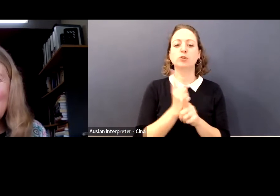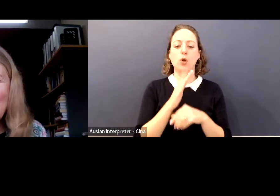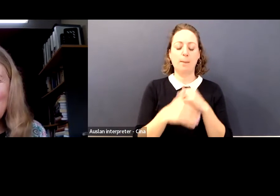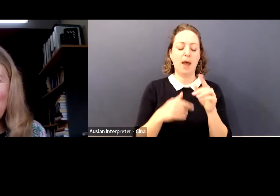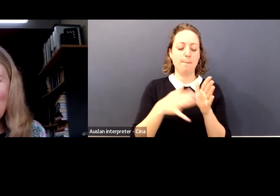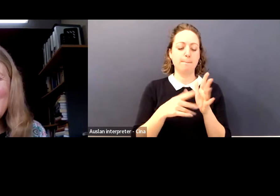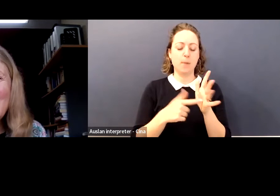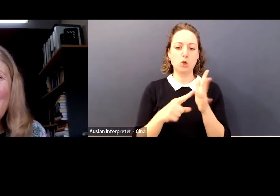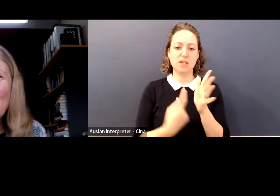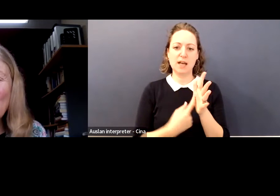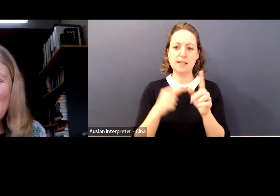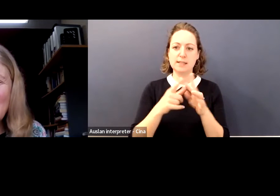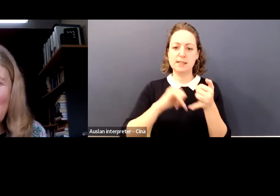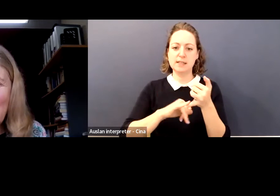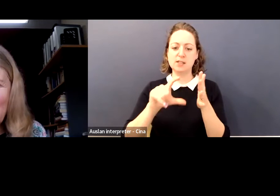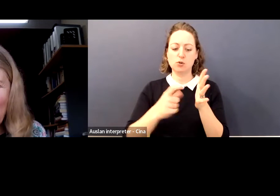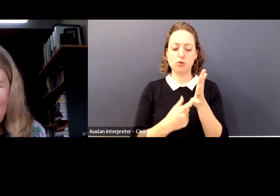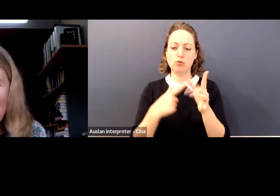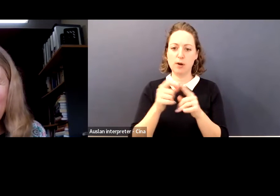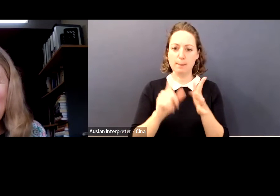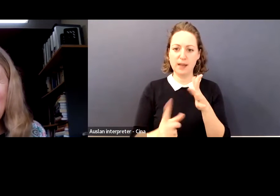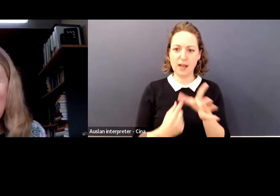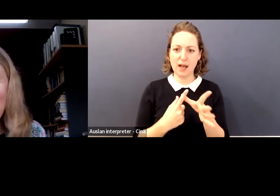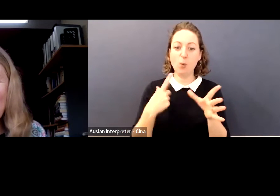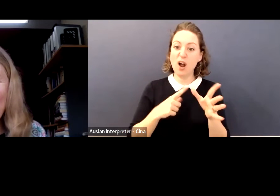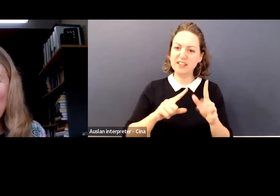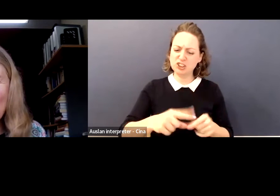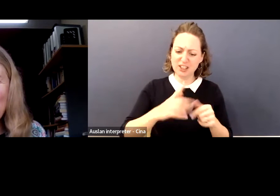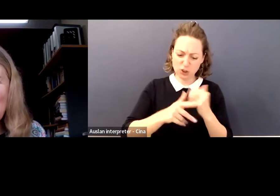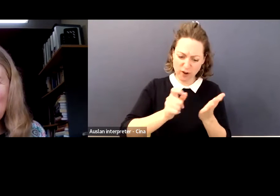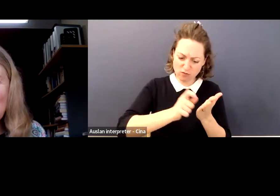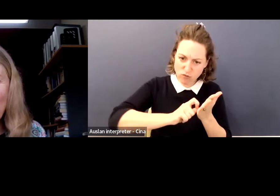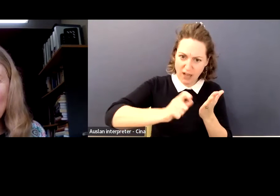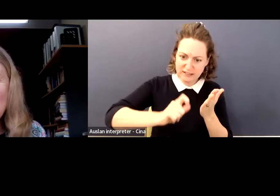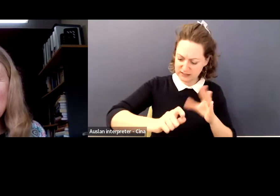in terms of those difficulties with handwriting and very often motor related difficulties